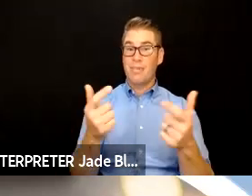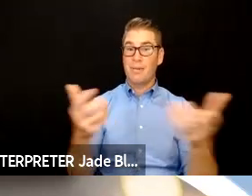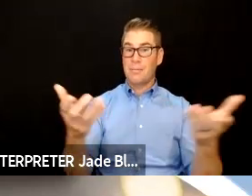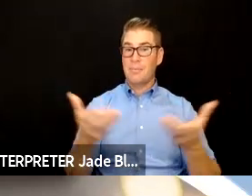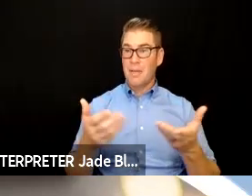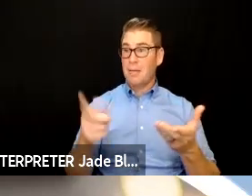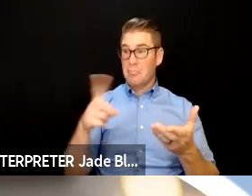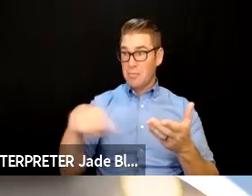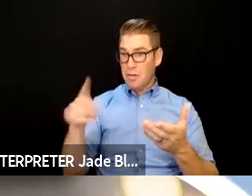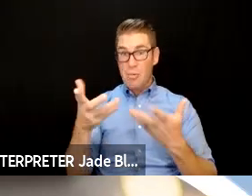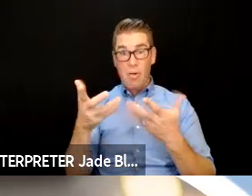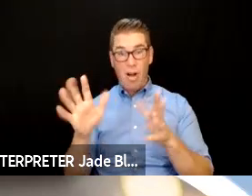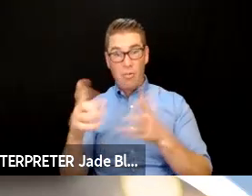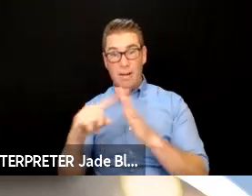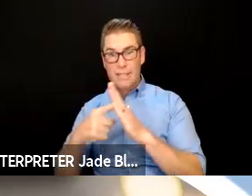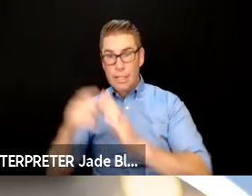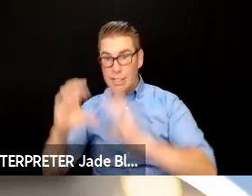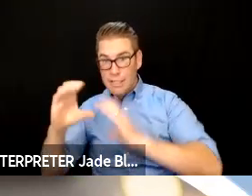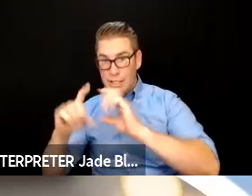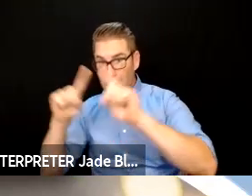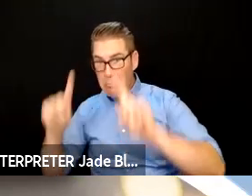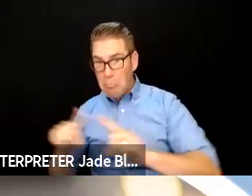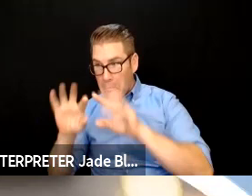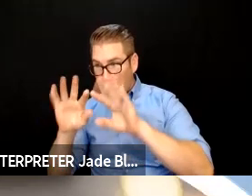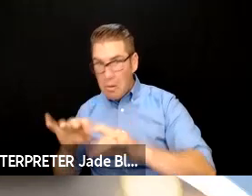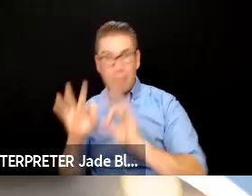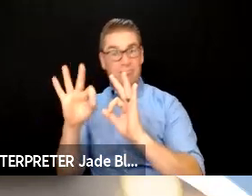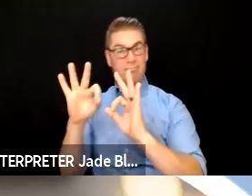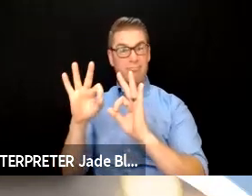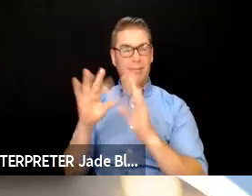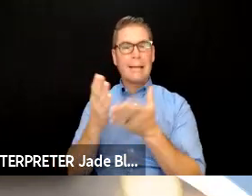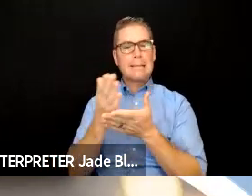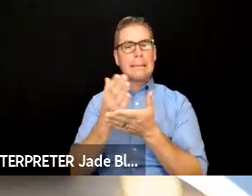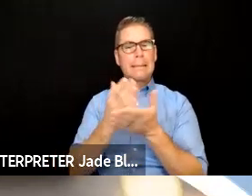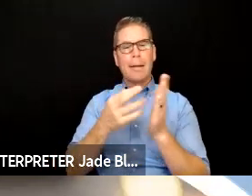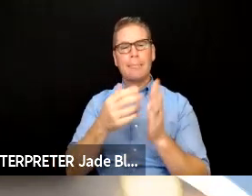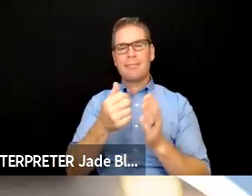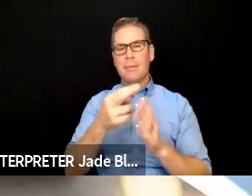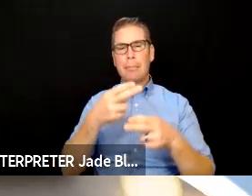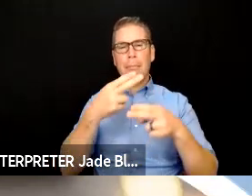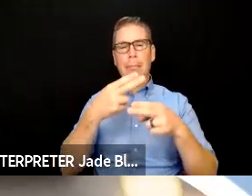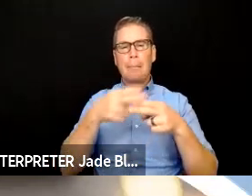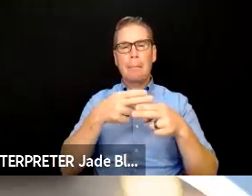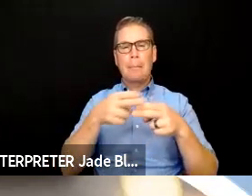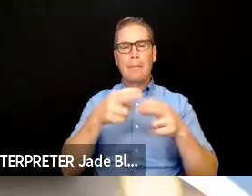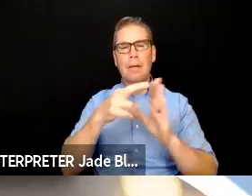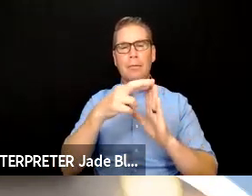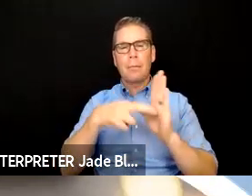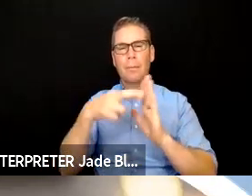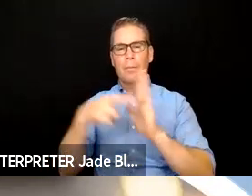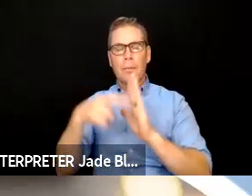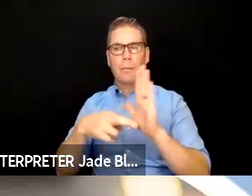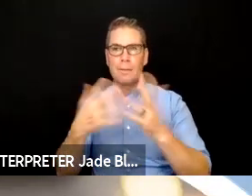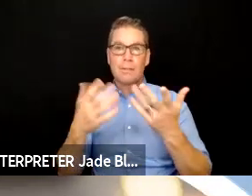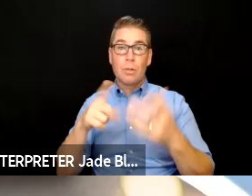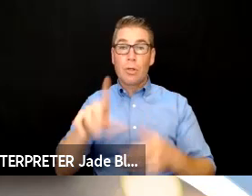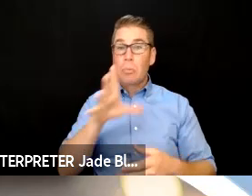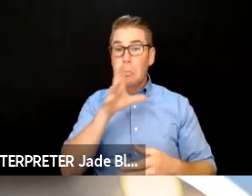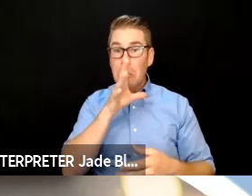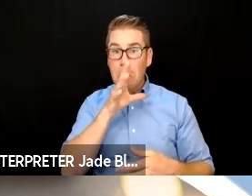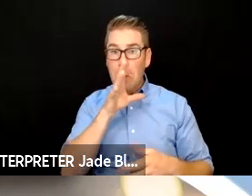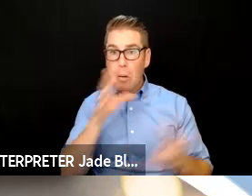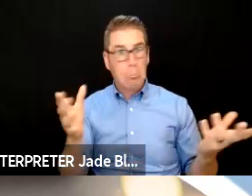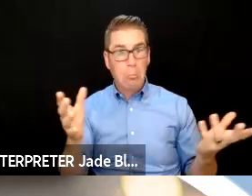Susi Nitzel: Rules to go over. Um, but you should be all pretty familiar with them. If you're not speaking please mute. Keep your mic muted. We are recording this session.